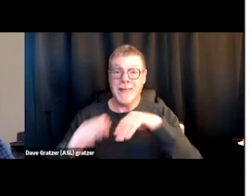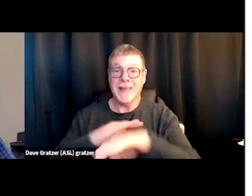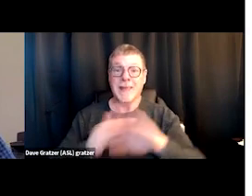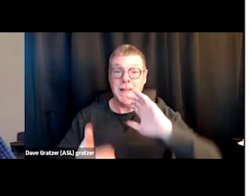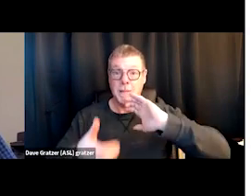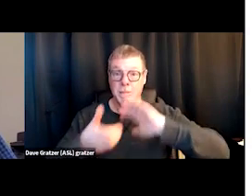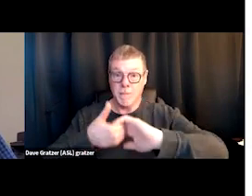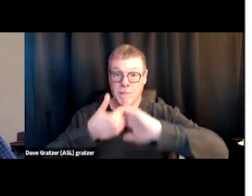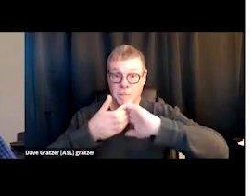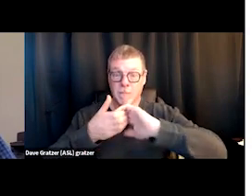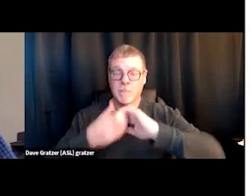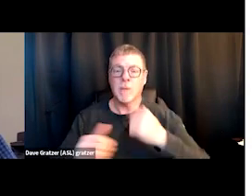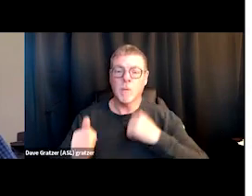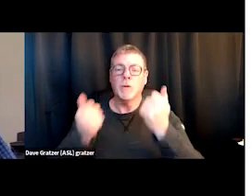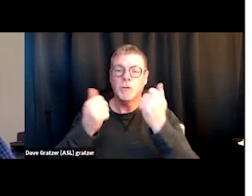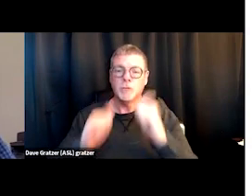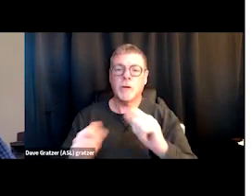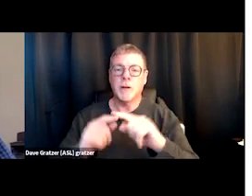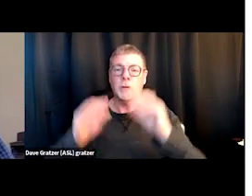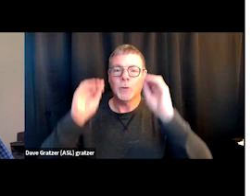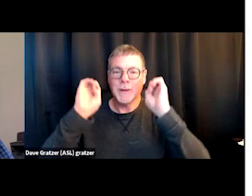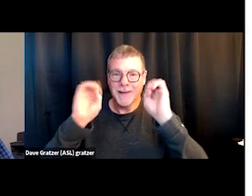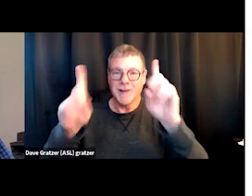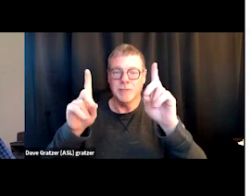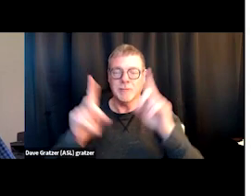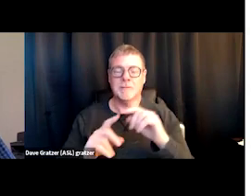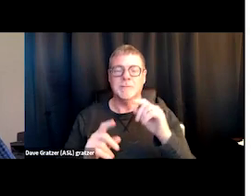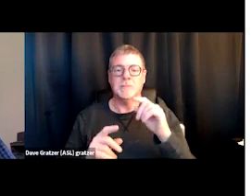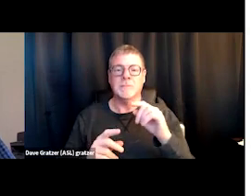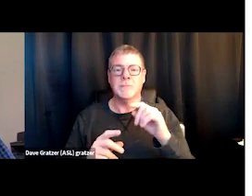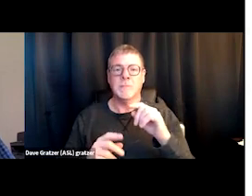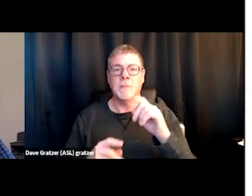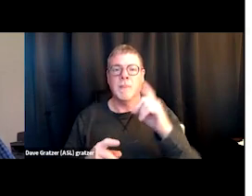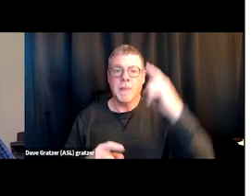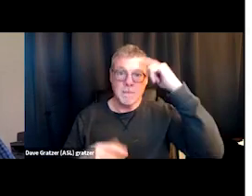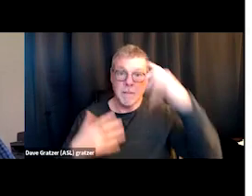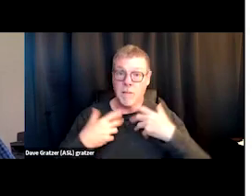we're really trying to educate our partners, whether it's the mental health center coming in